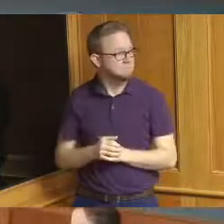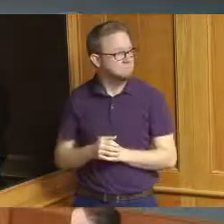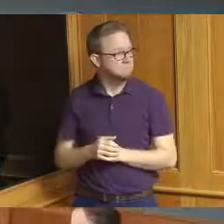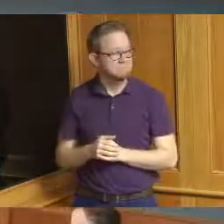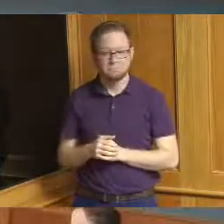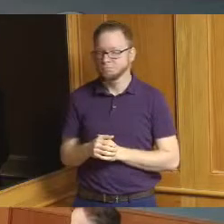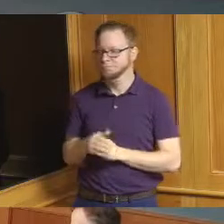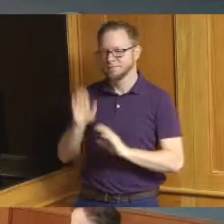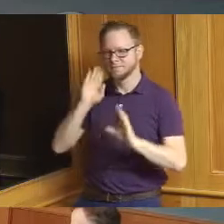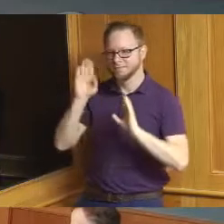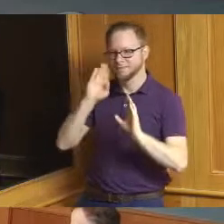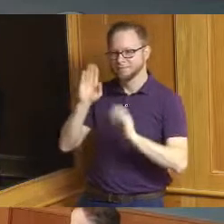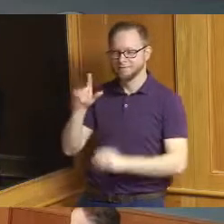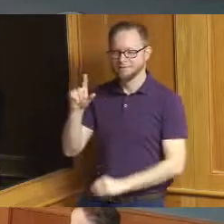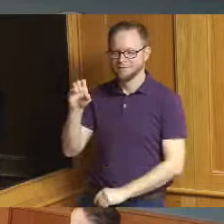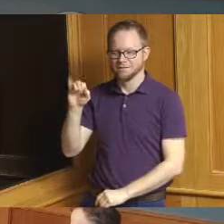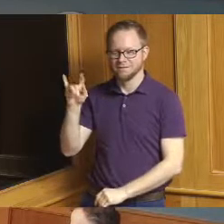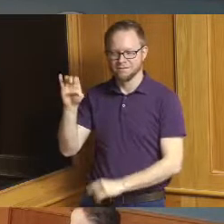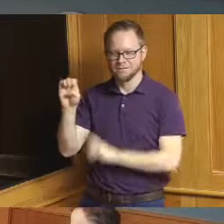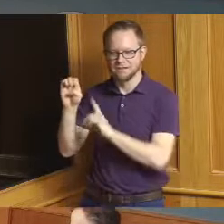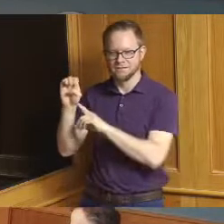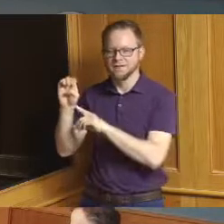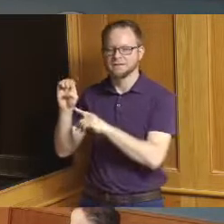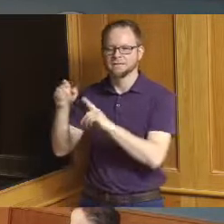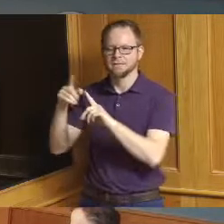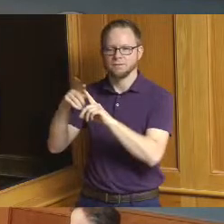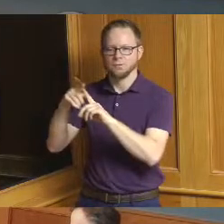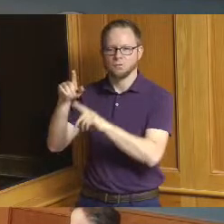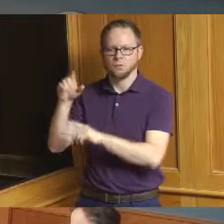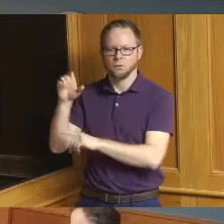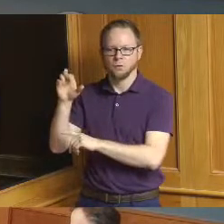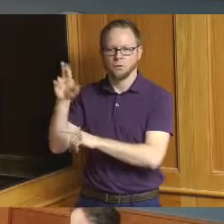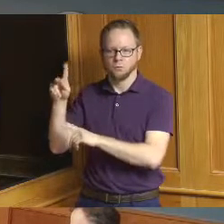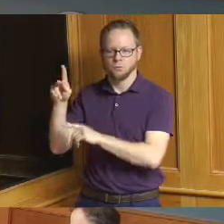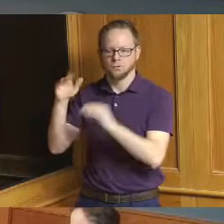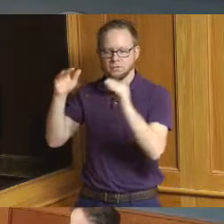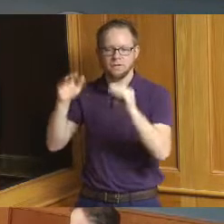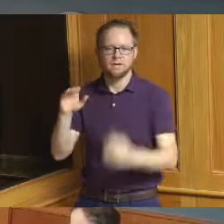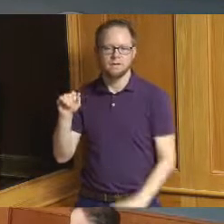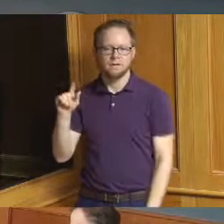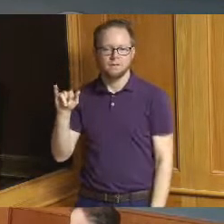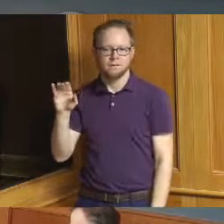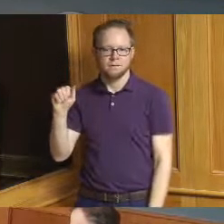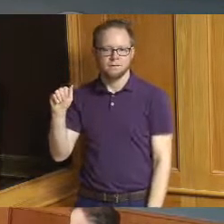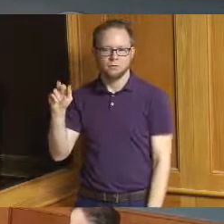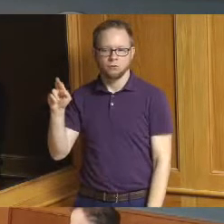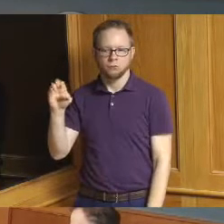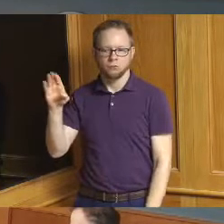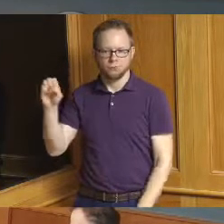hi I'm Leslie Hervey Interim Clerk Alicia Reece Vice President of the Hamilton County Commission